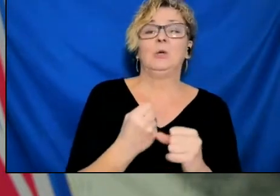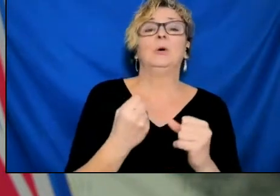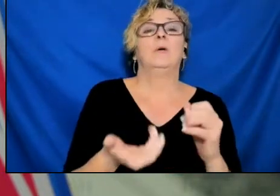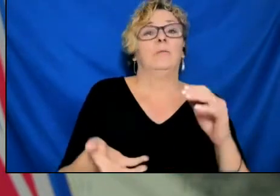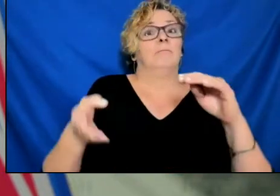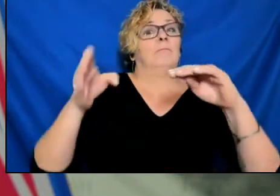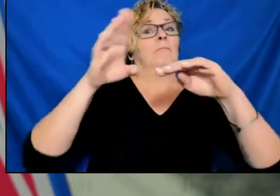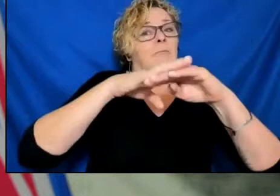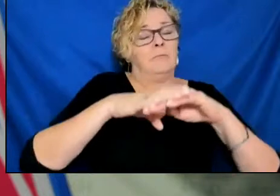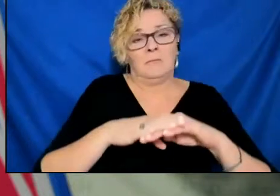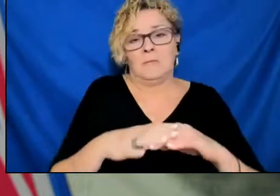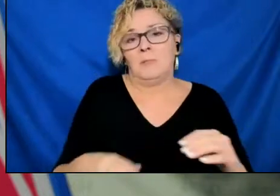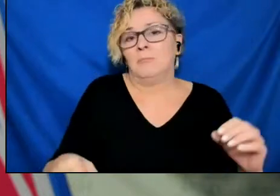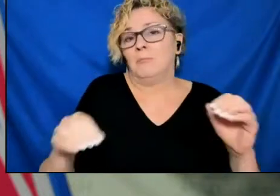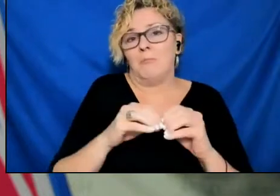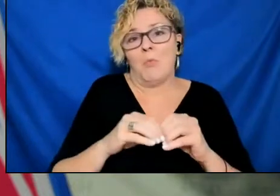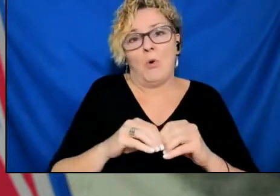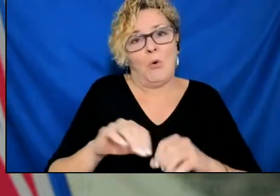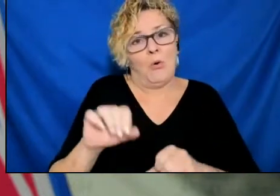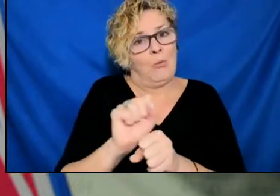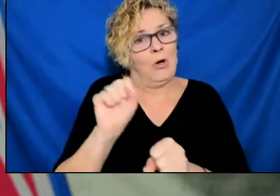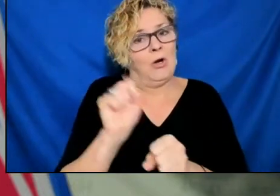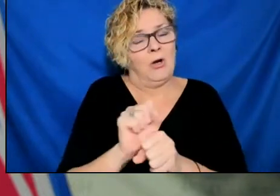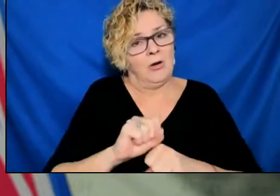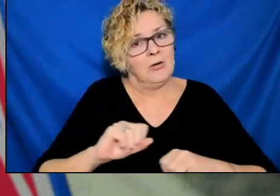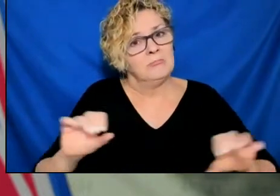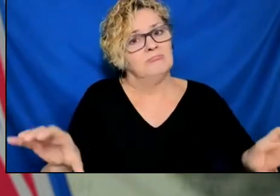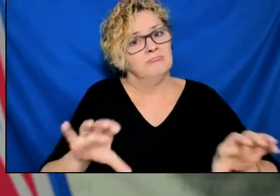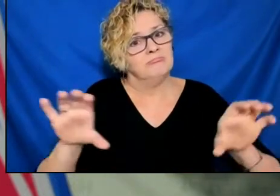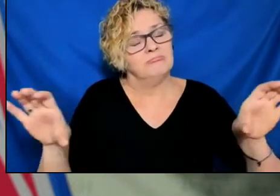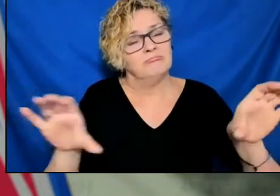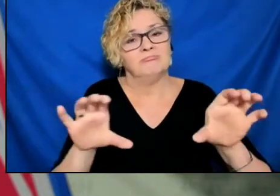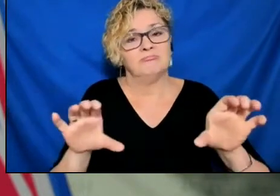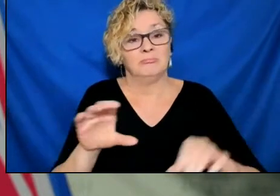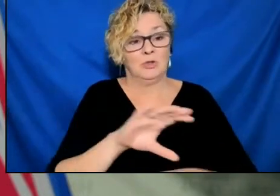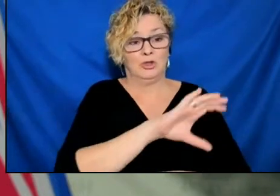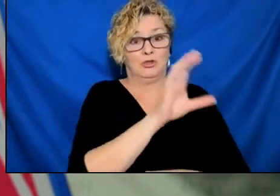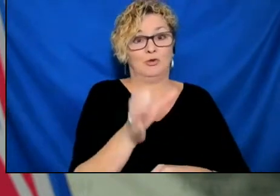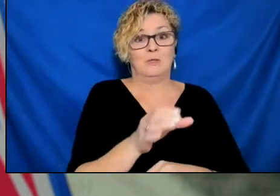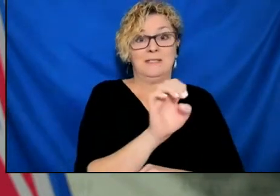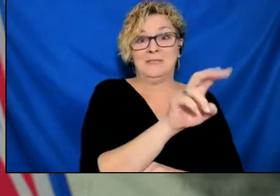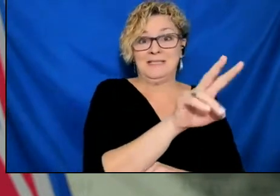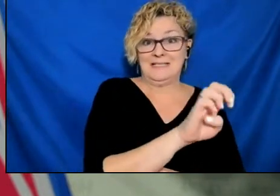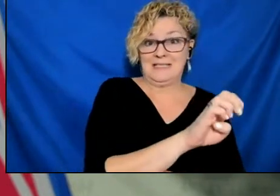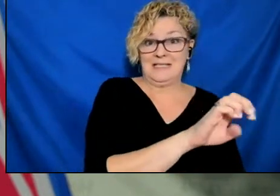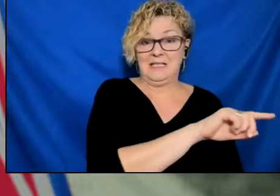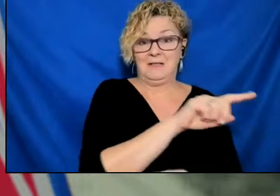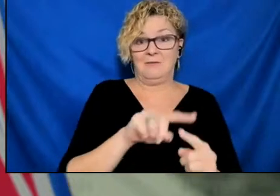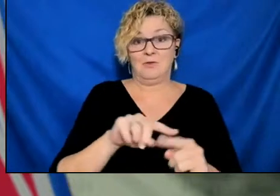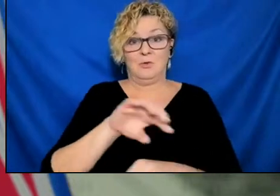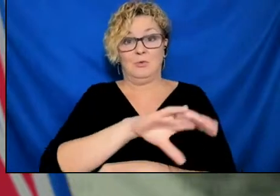greater rest, and of course it was not. Just to put that in context, on